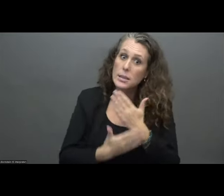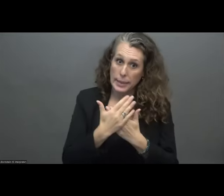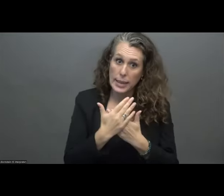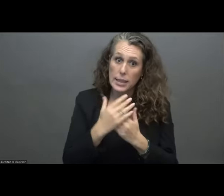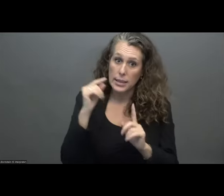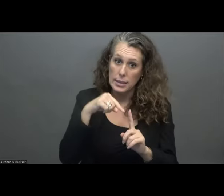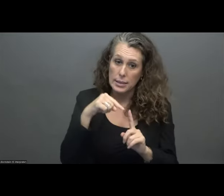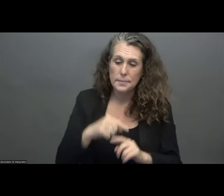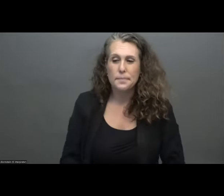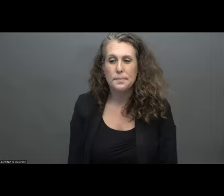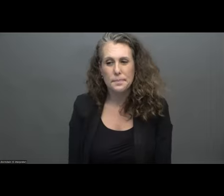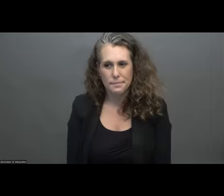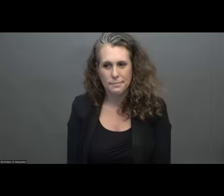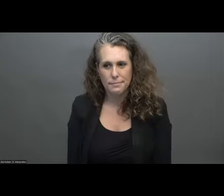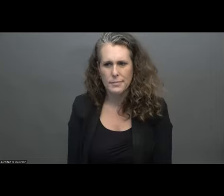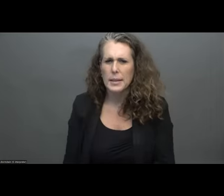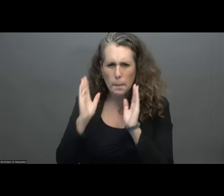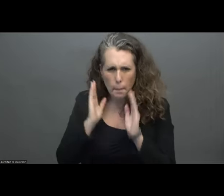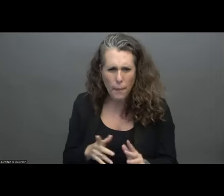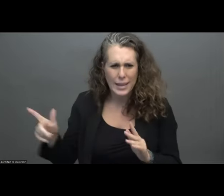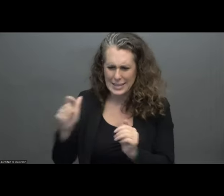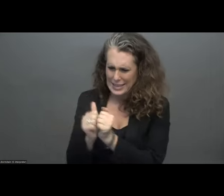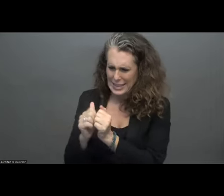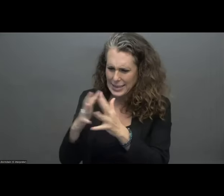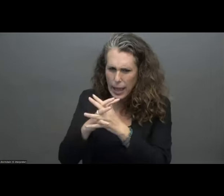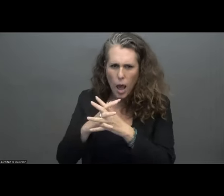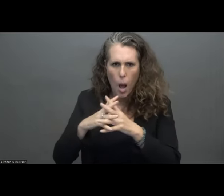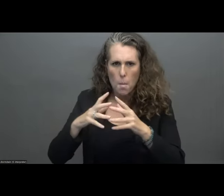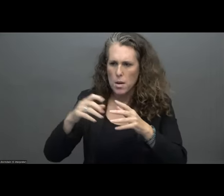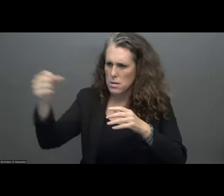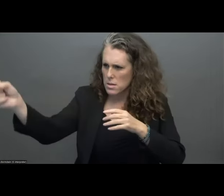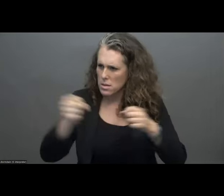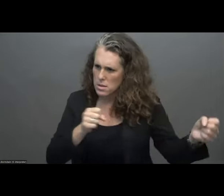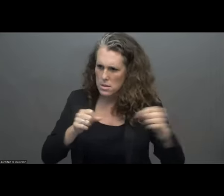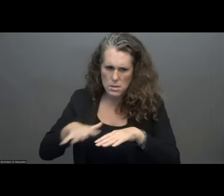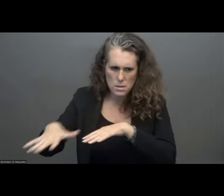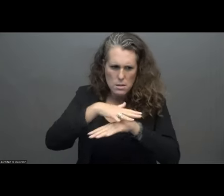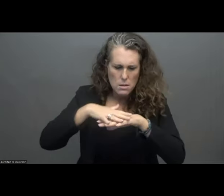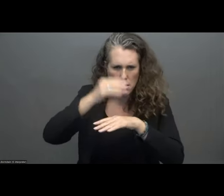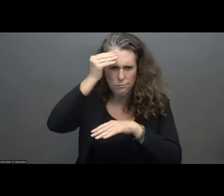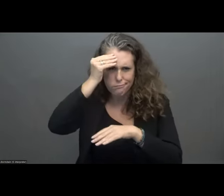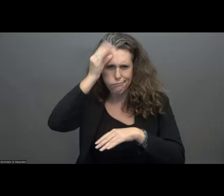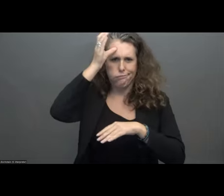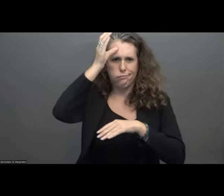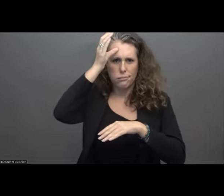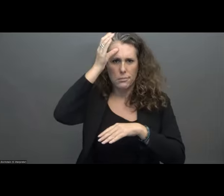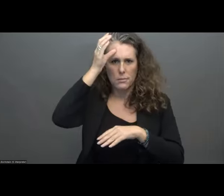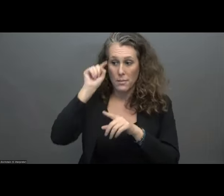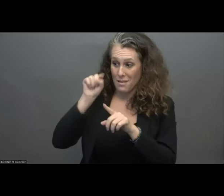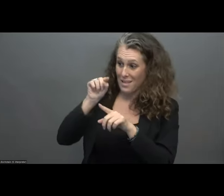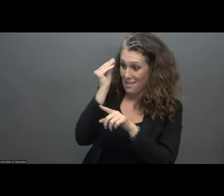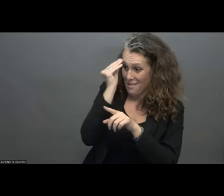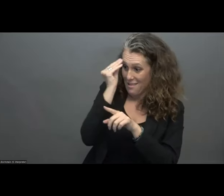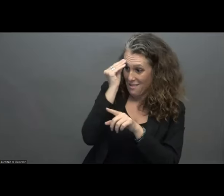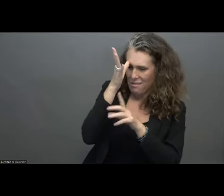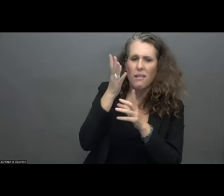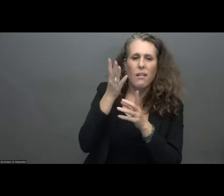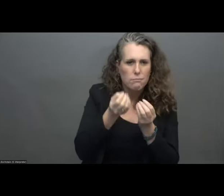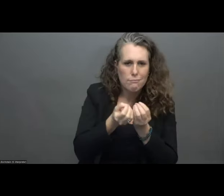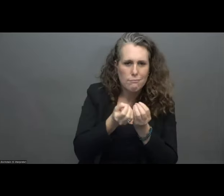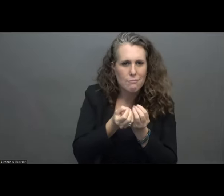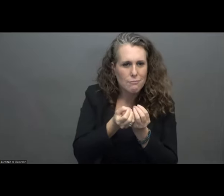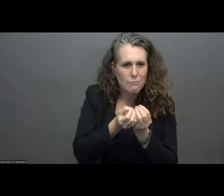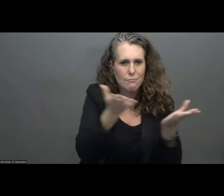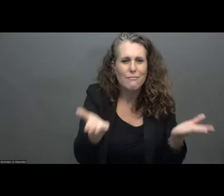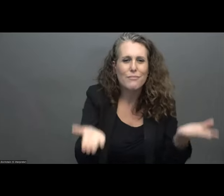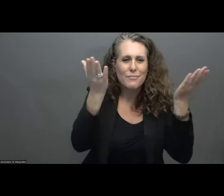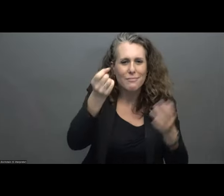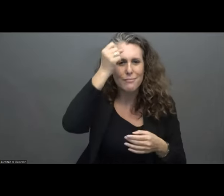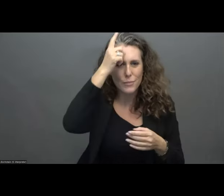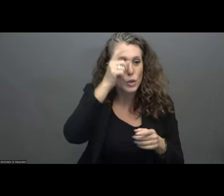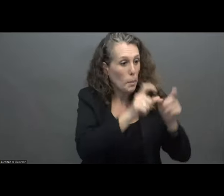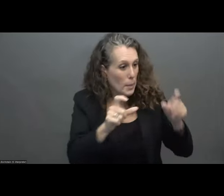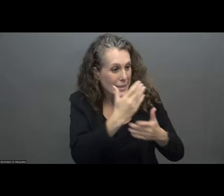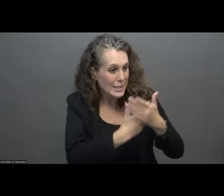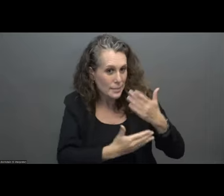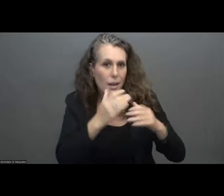that I showed his idea to Mombasa disorganisation 16:13:44 to the genomics Sasha. Now facility